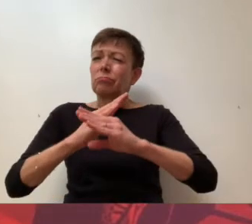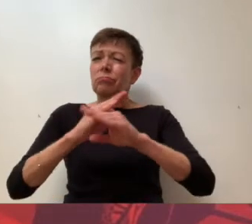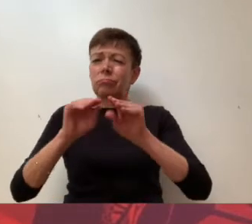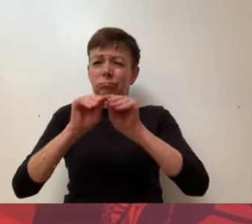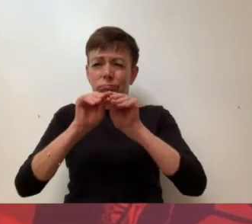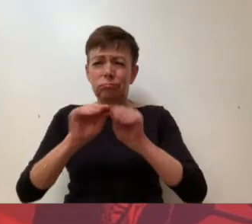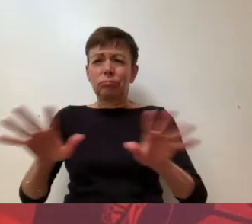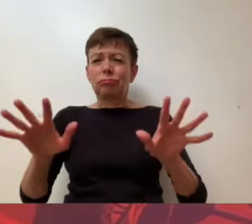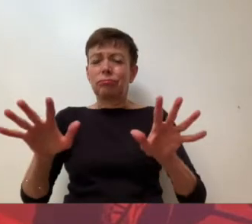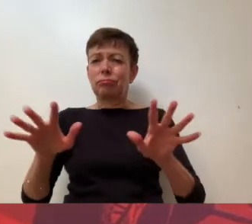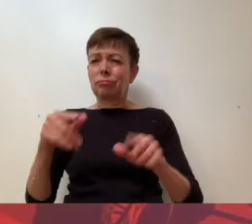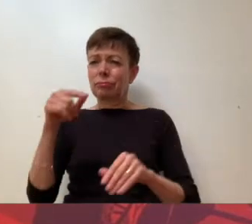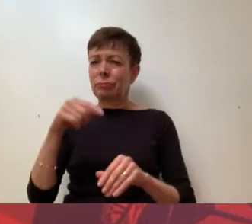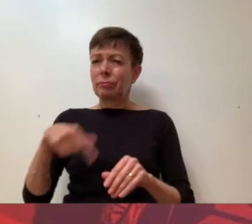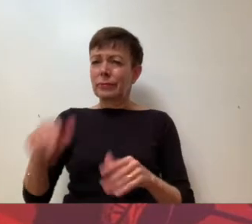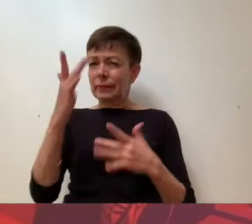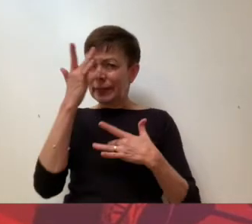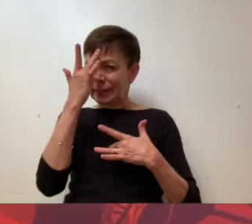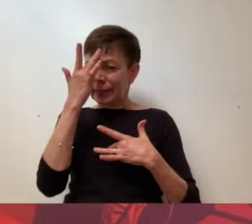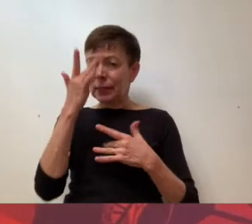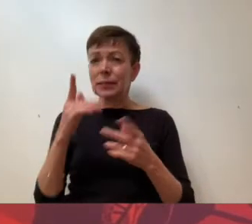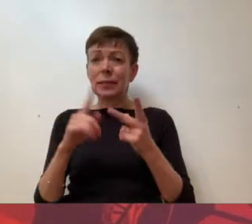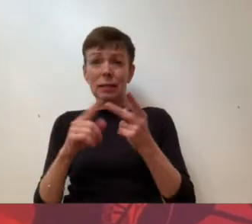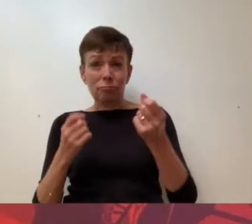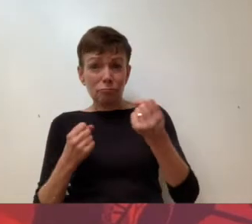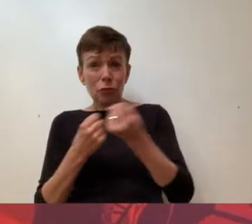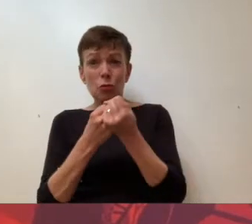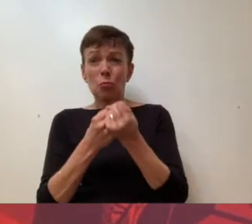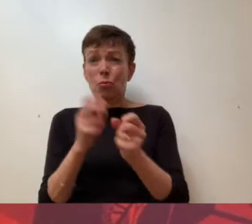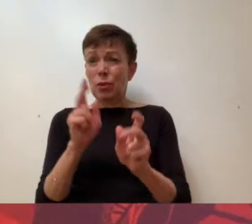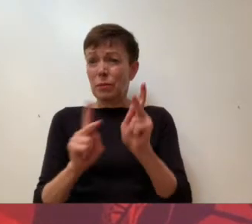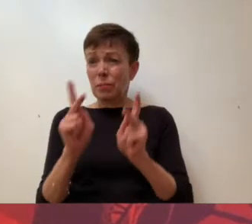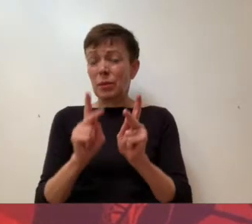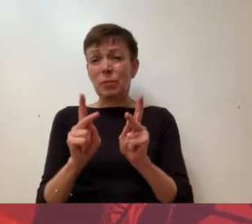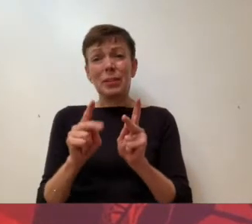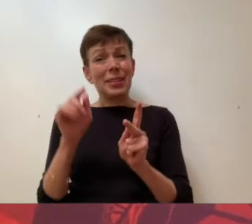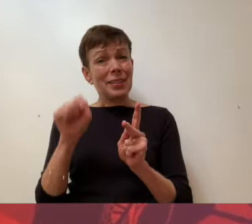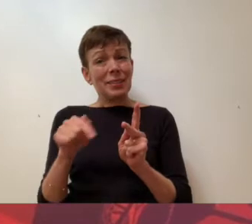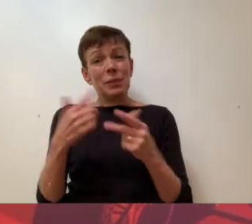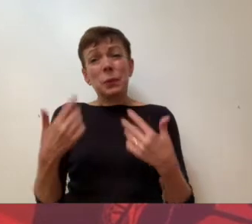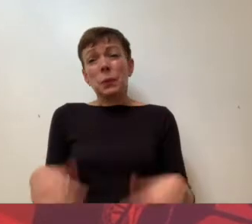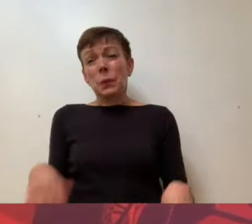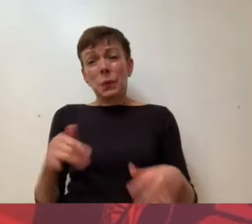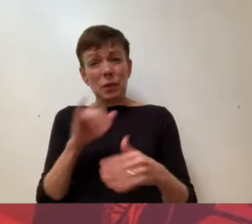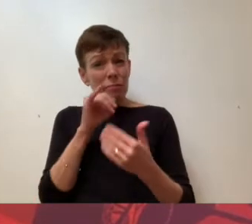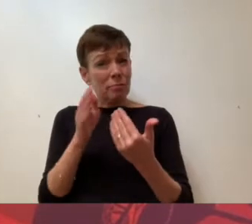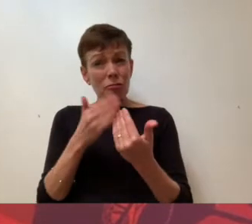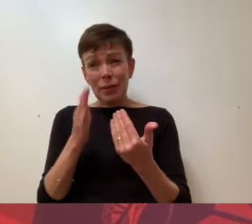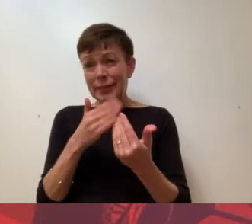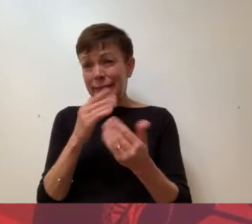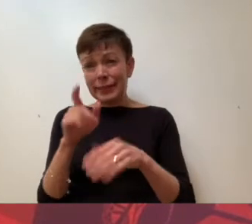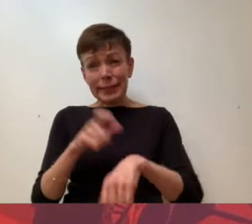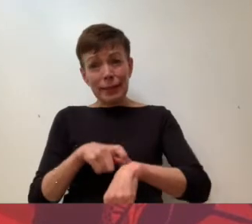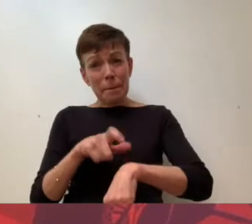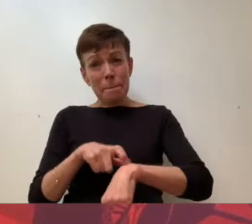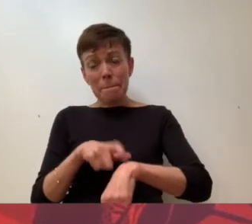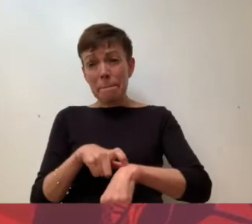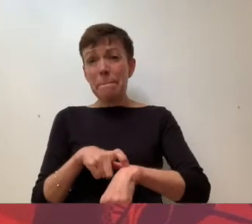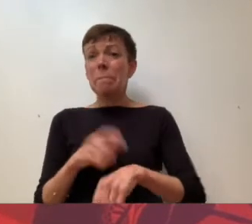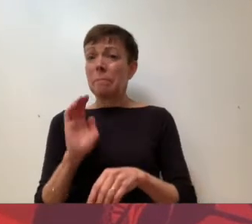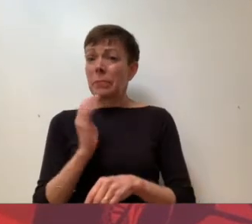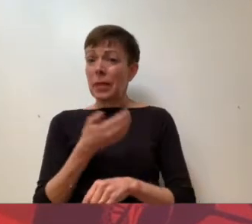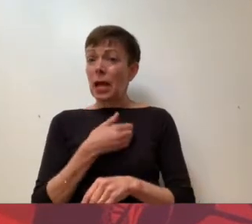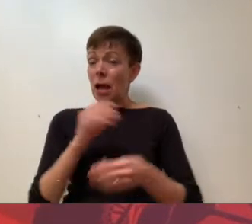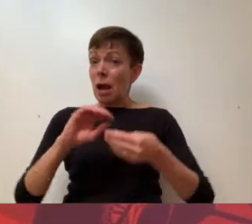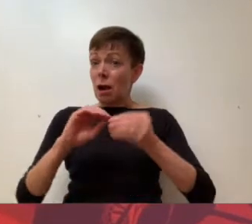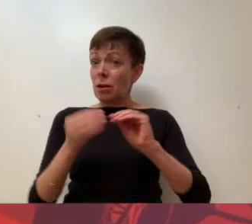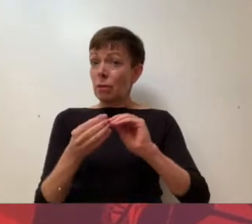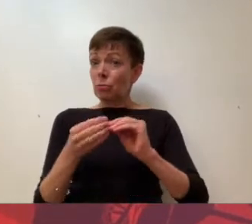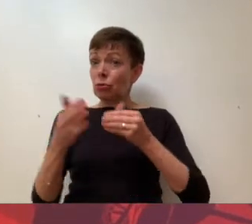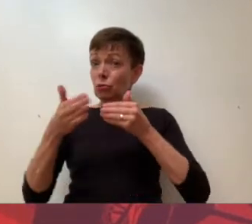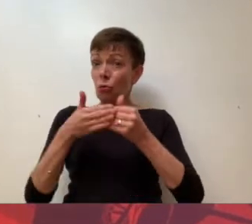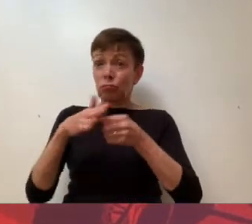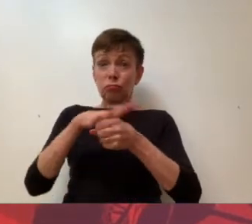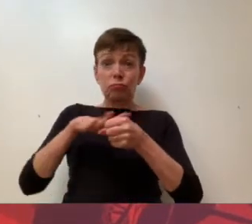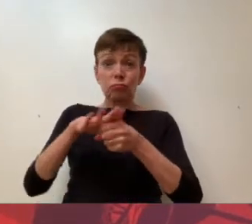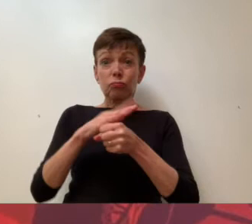that's where we're sitting. Council will deliberate. I'll have a final response for you on that